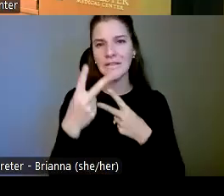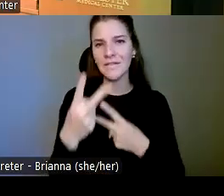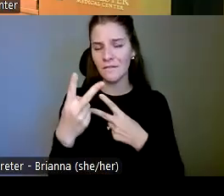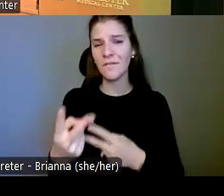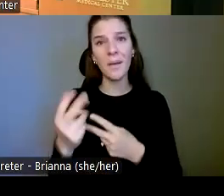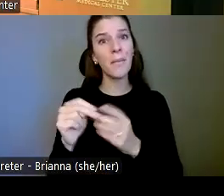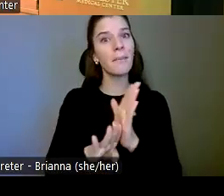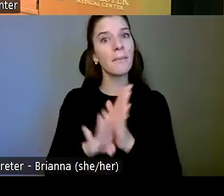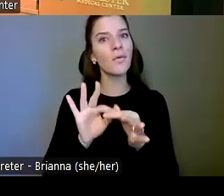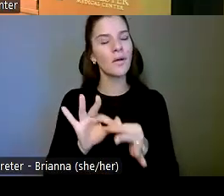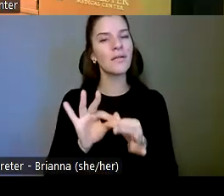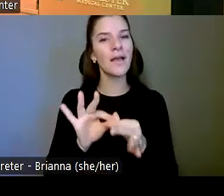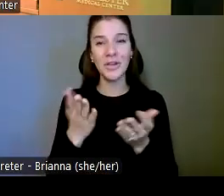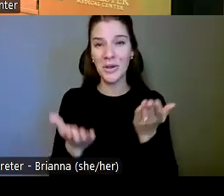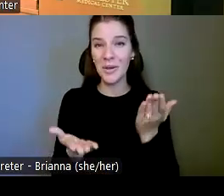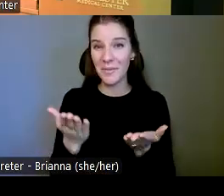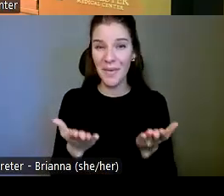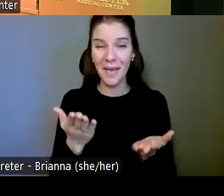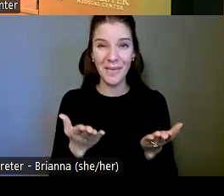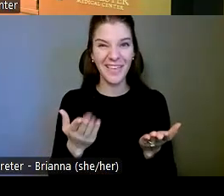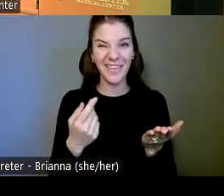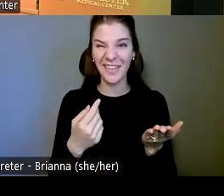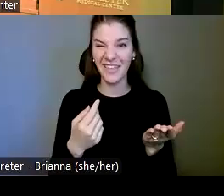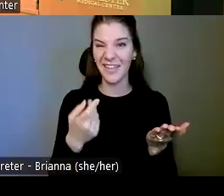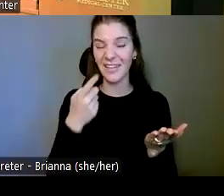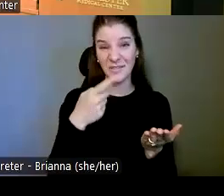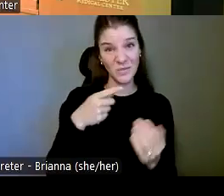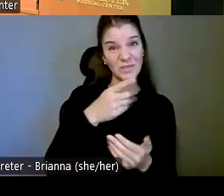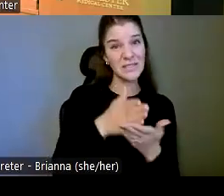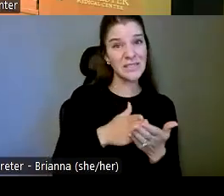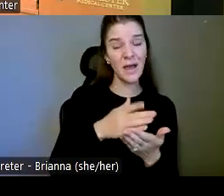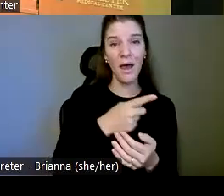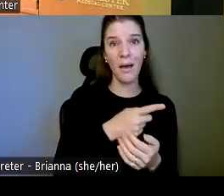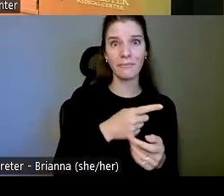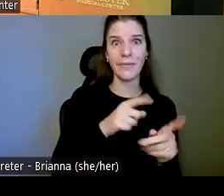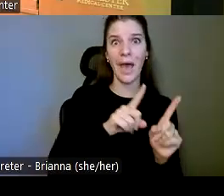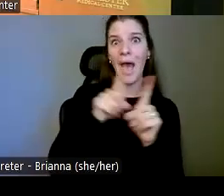may ask more of you than is feasible. Is there I what is the structure for protecting them?